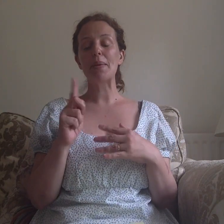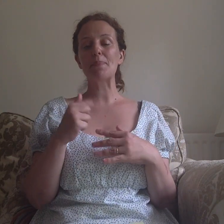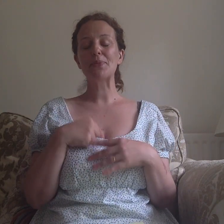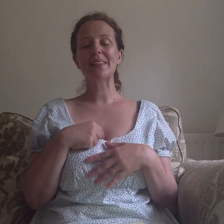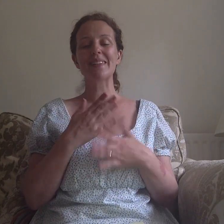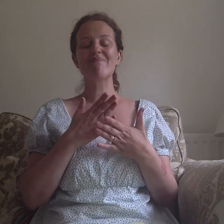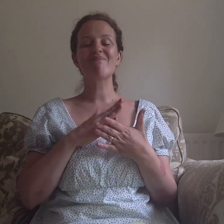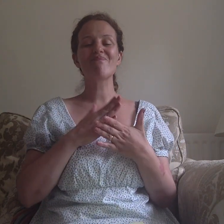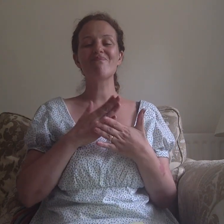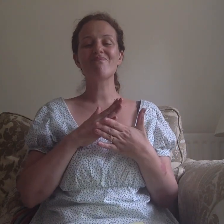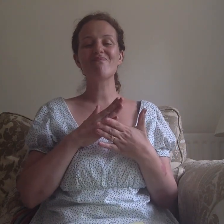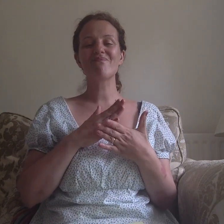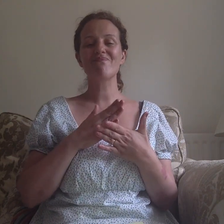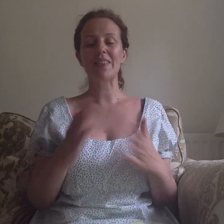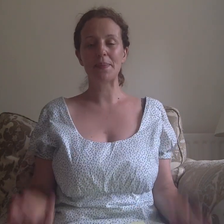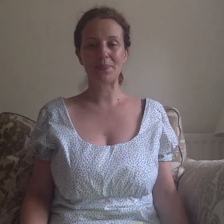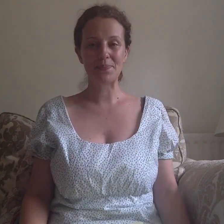Other people weren't so sure.